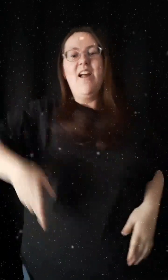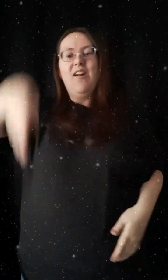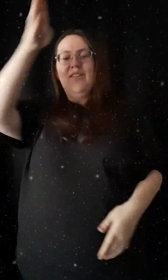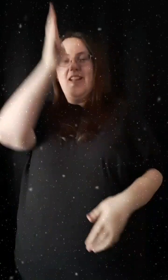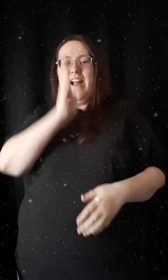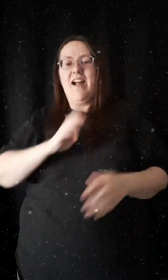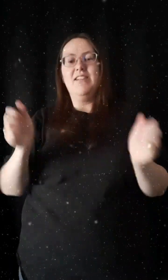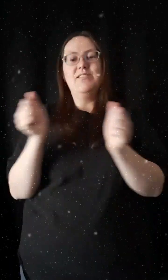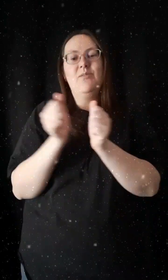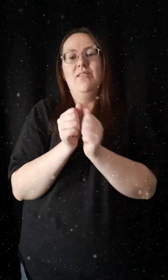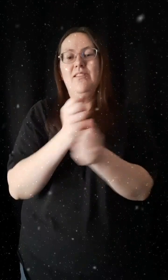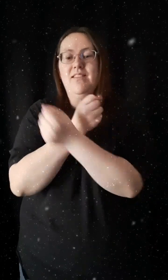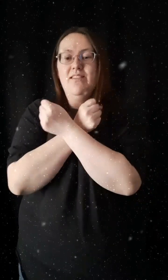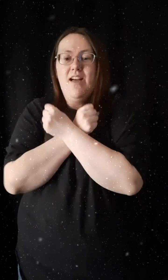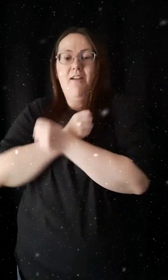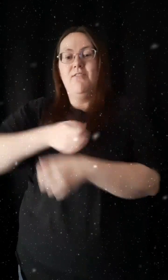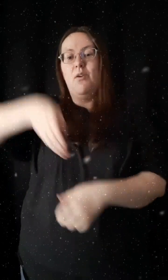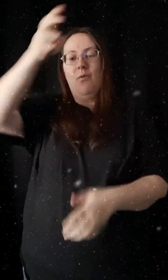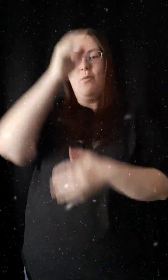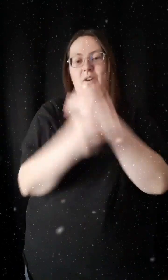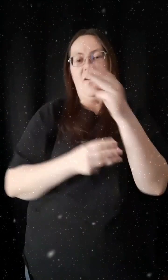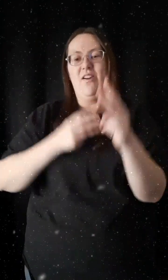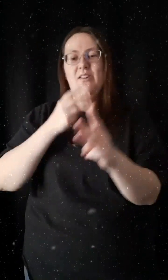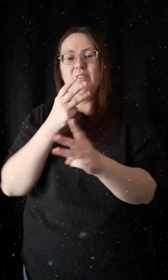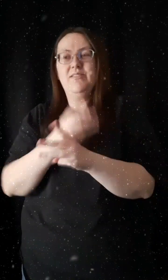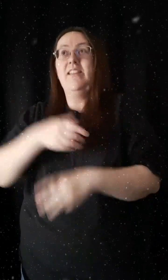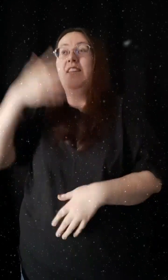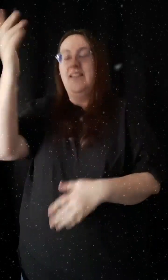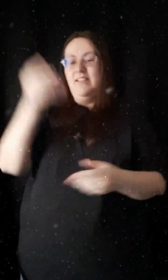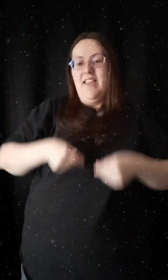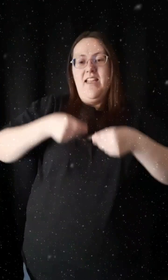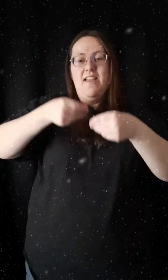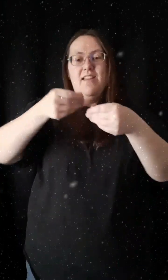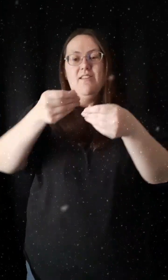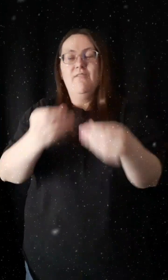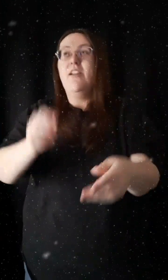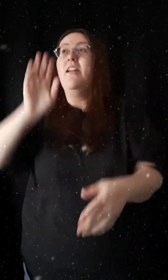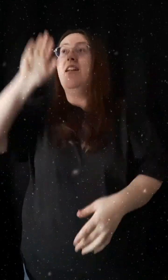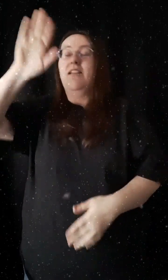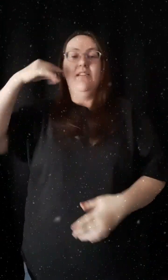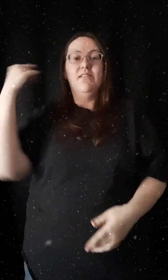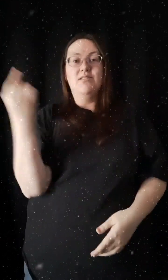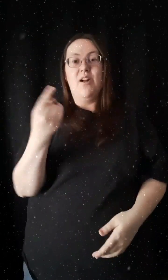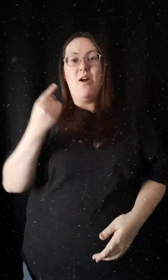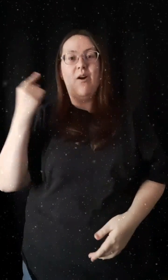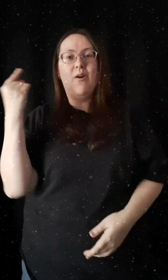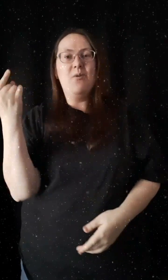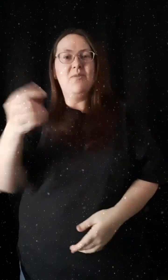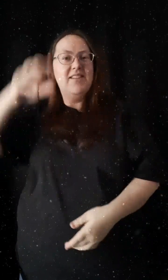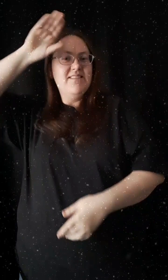For God so loved the world He gave His only son